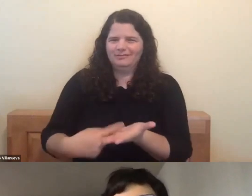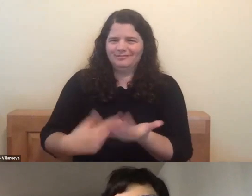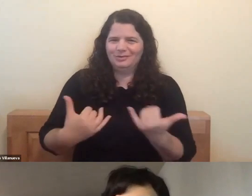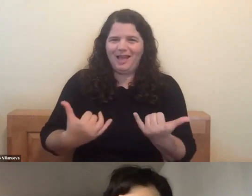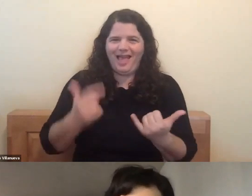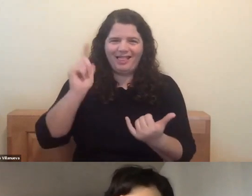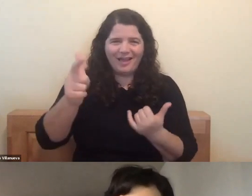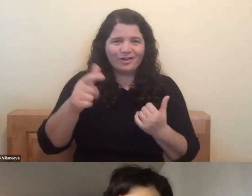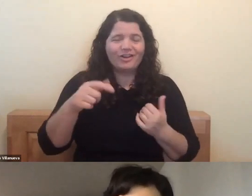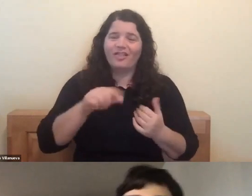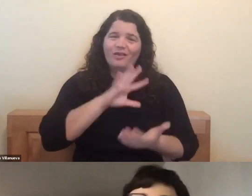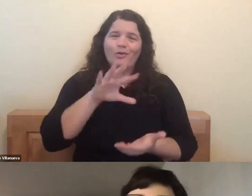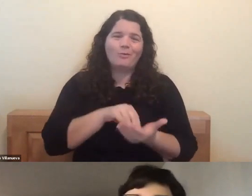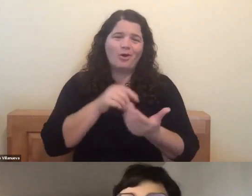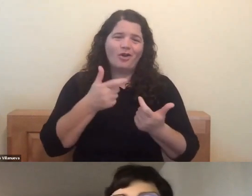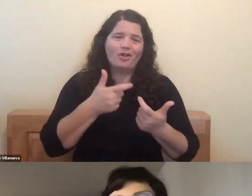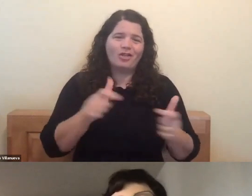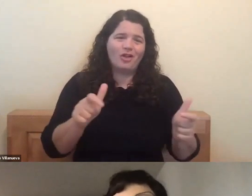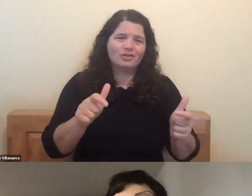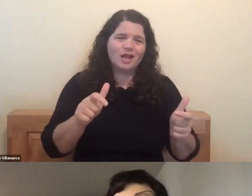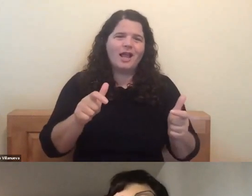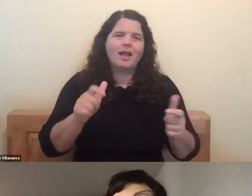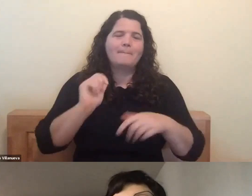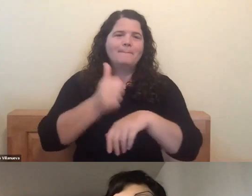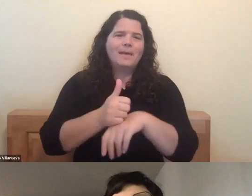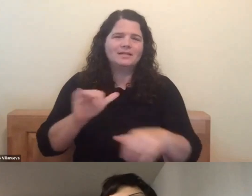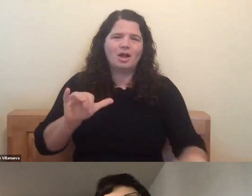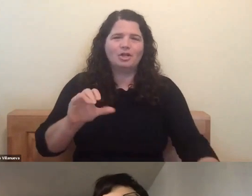large they're based off youtube captions so it's like spoken corpora since i'm looking at